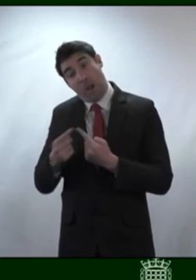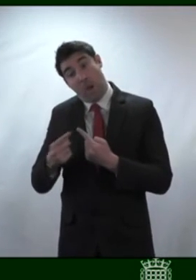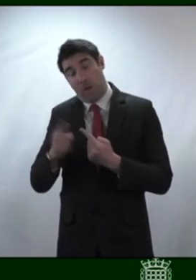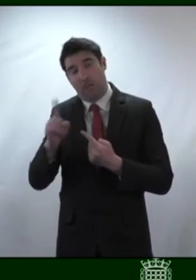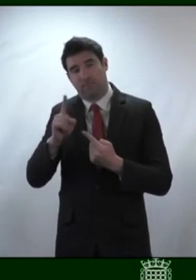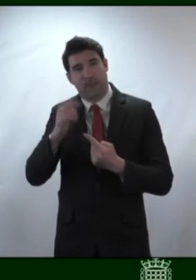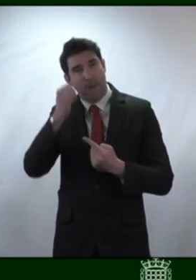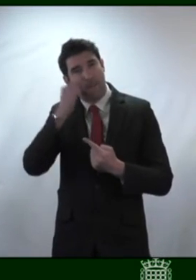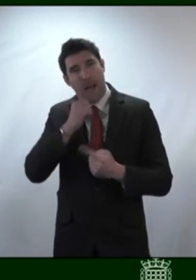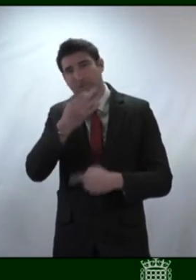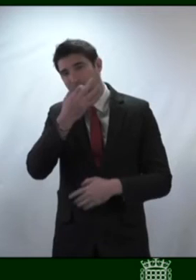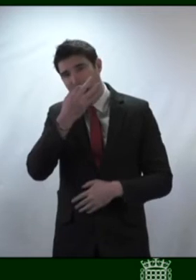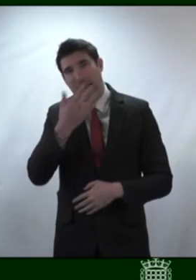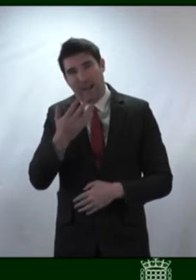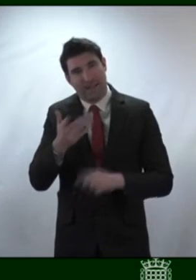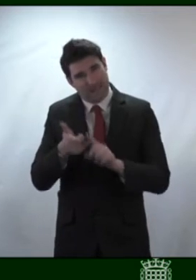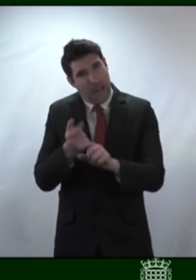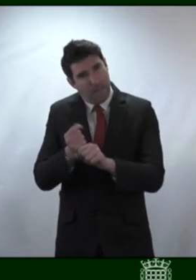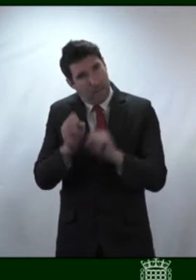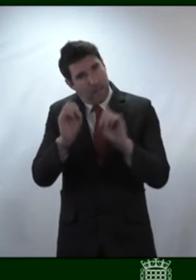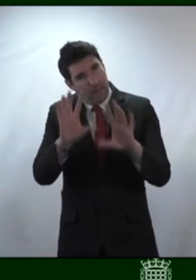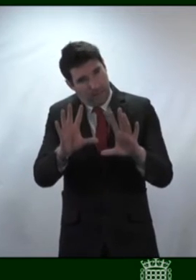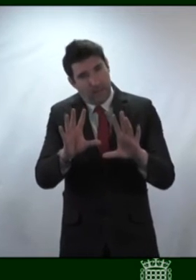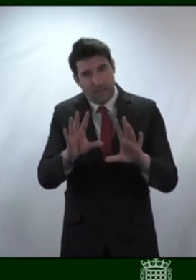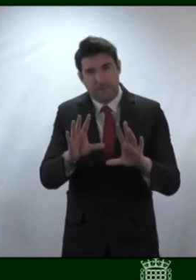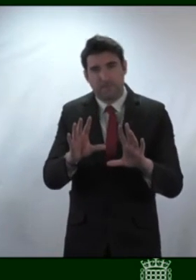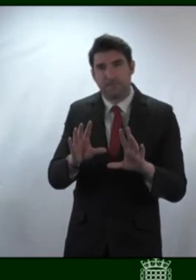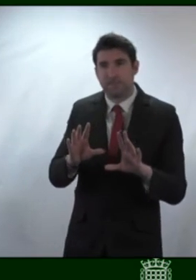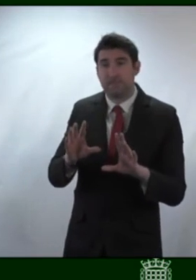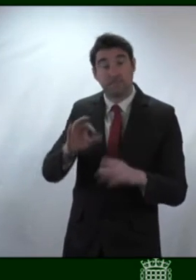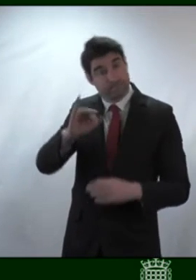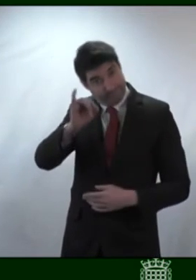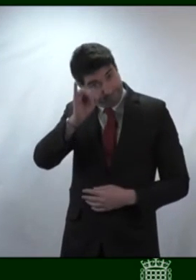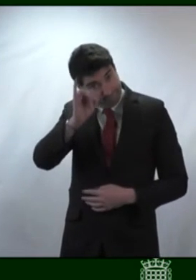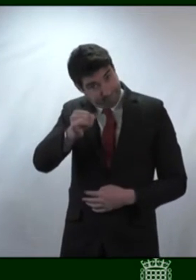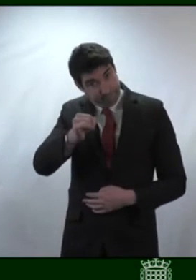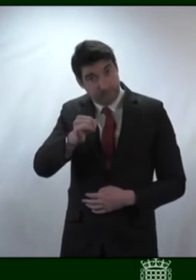The various compensation schemes do not offer enough support to allow those pubs to survive.